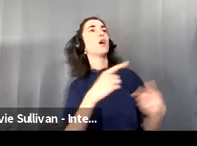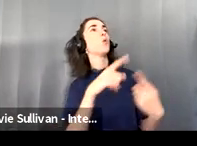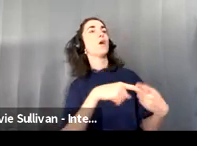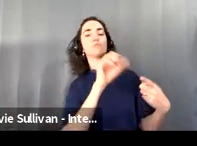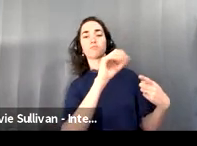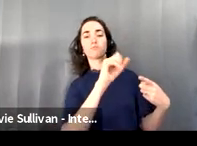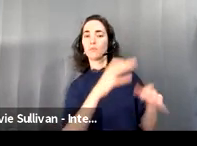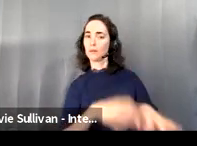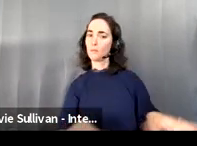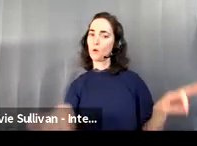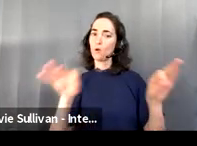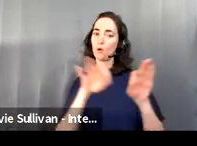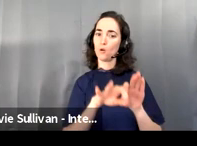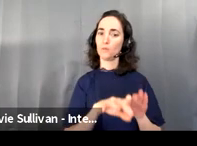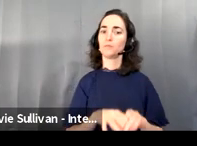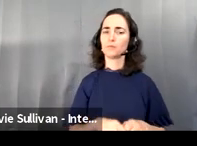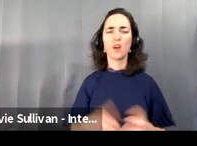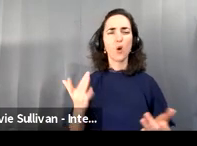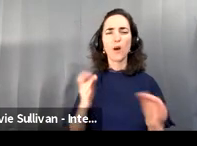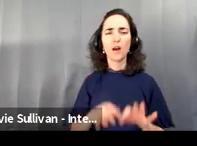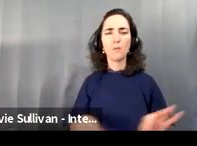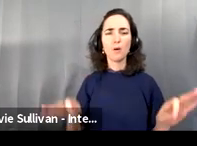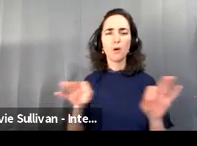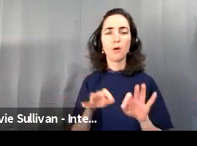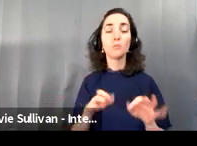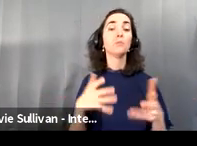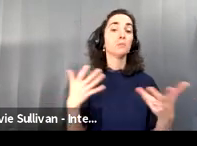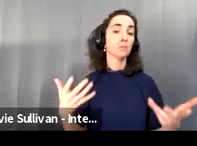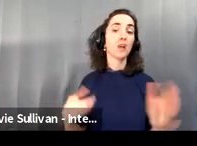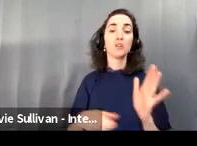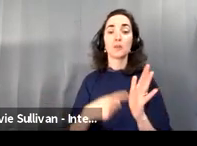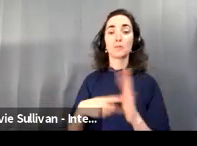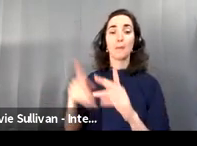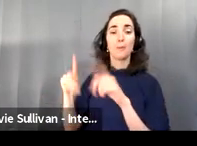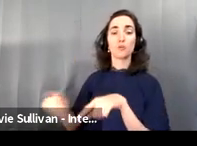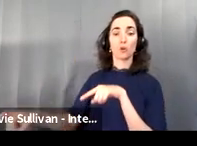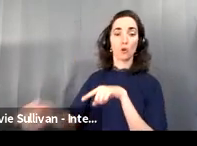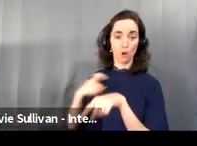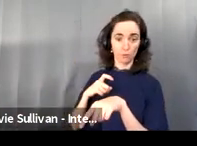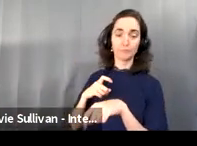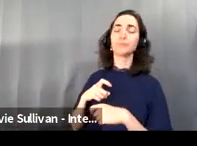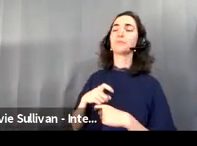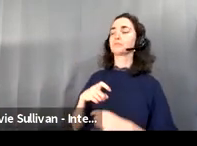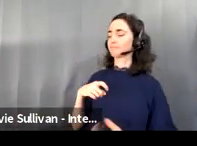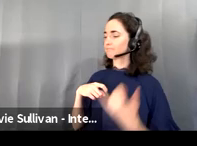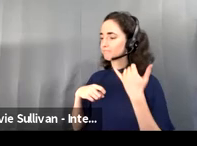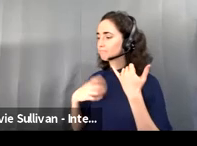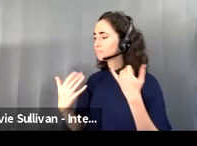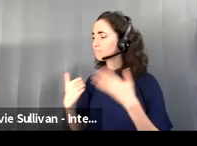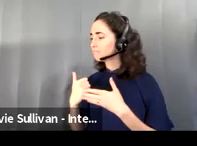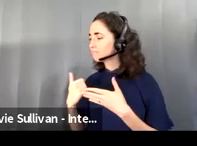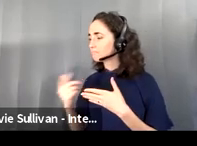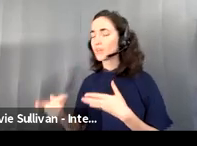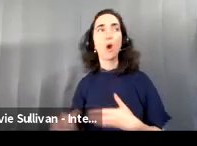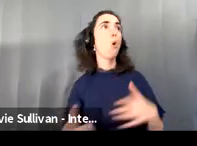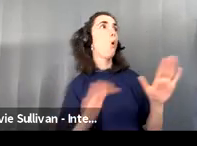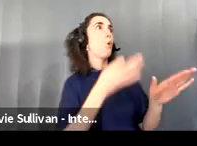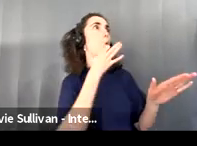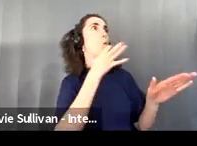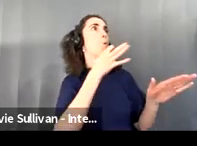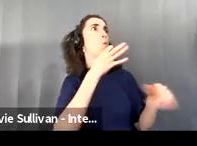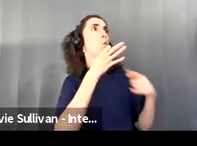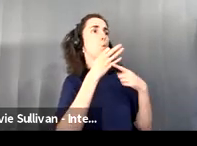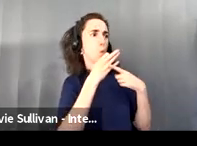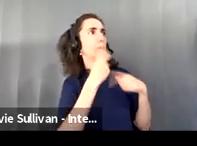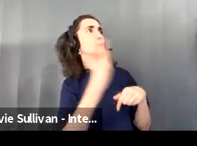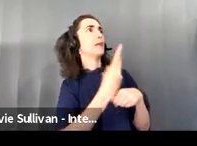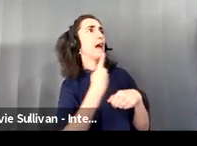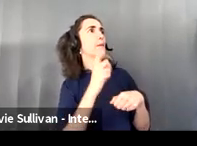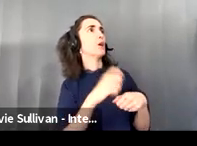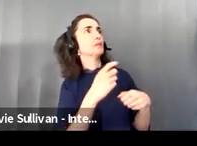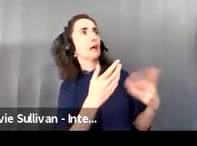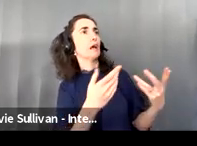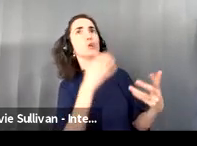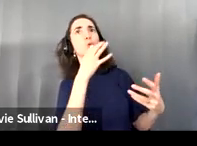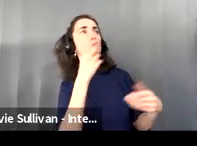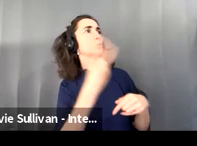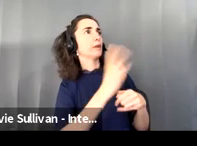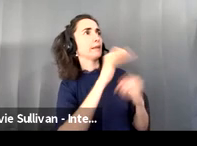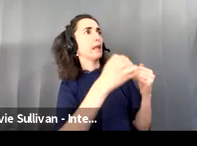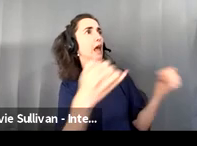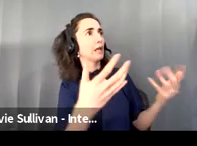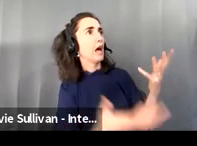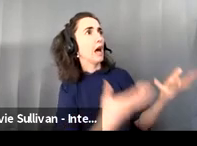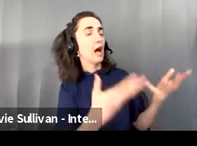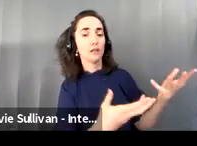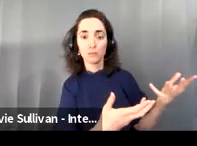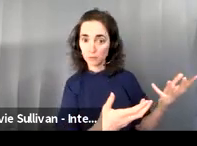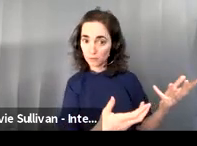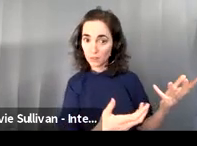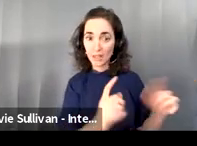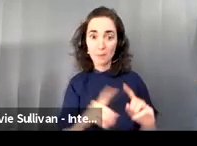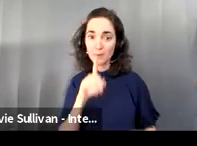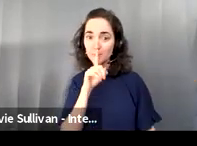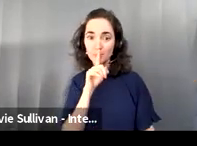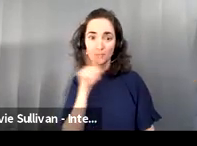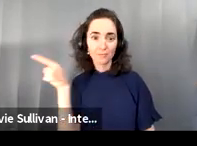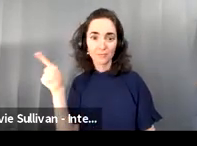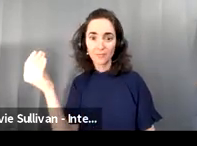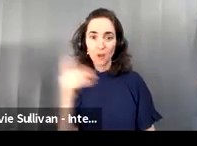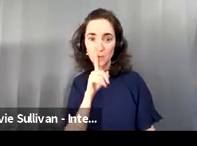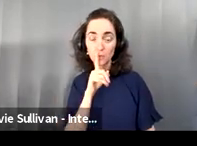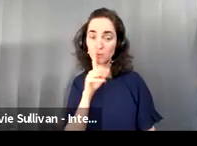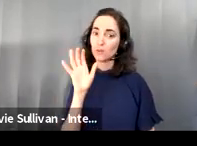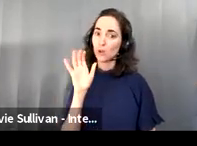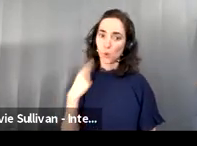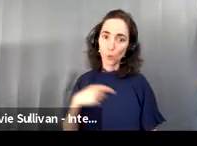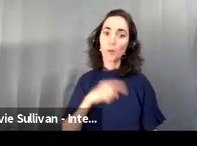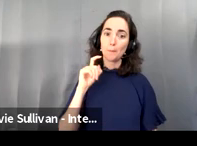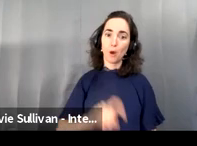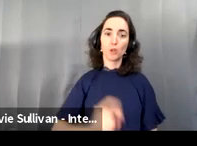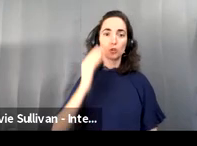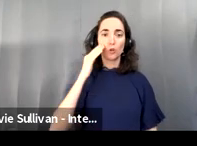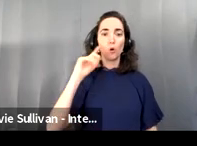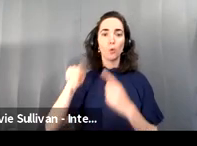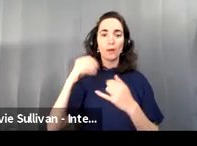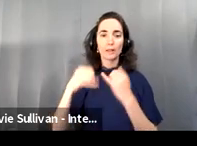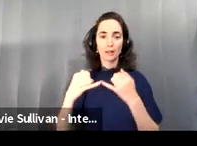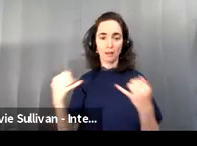and that's very important because sometimes we'll get calls where the individual might have a deadline, that's a two days, down the line, but they may not actually state that that would be something very important to know because in dealing with Mrs.